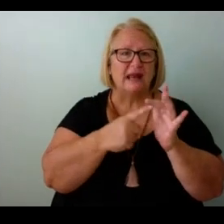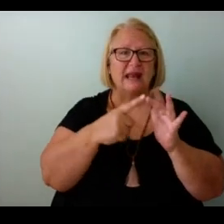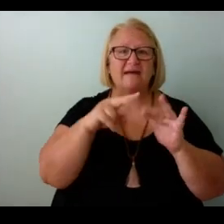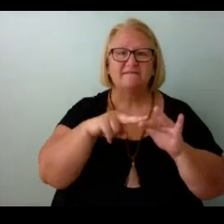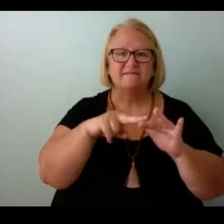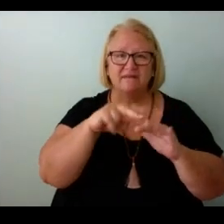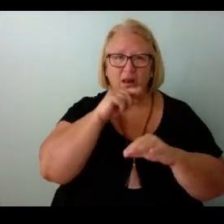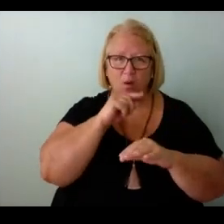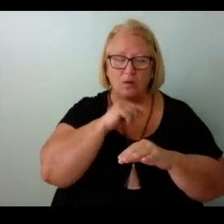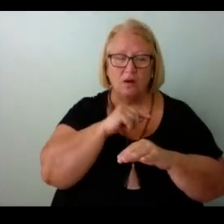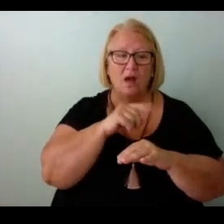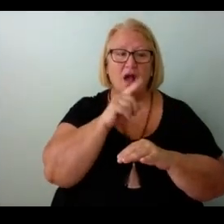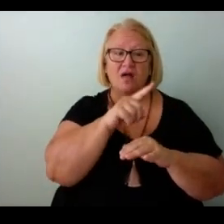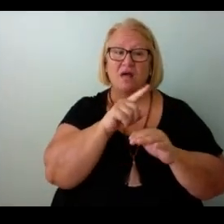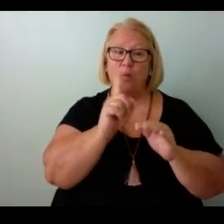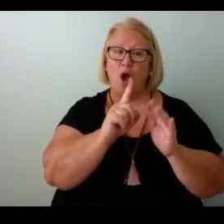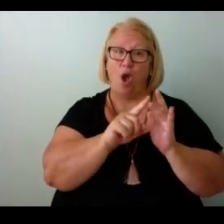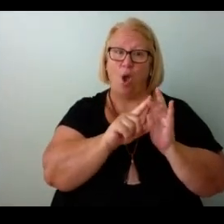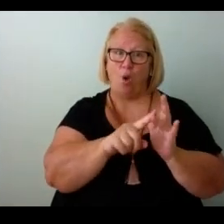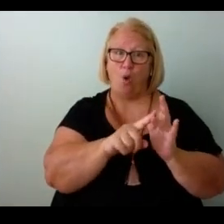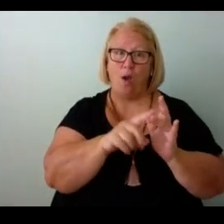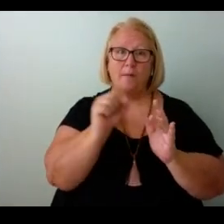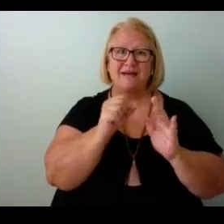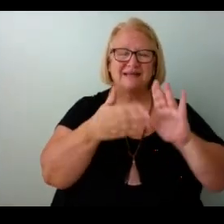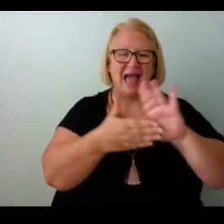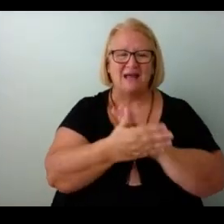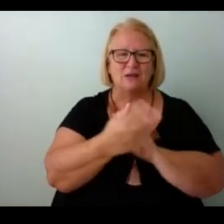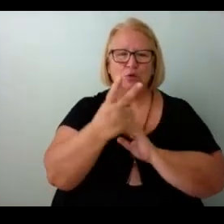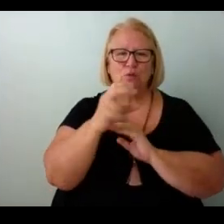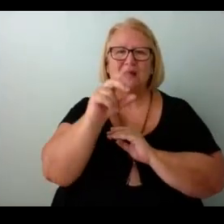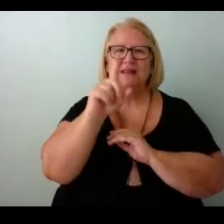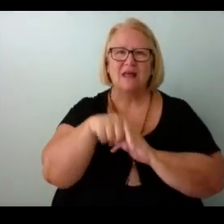The debt owed needs to be under 20,000, is that right? Yep.